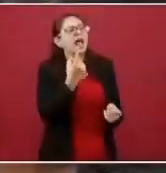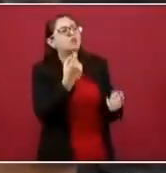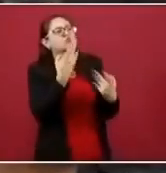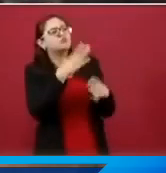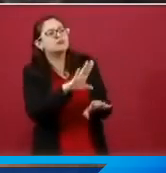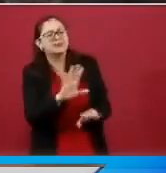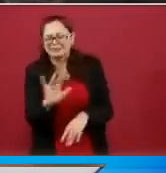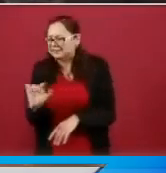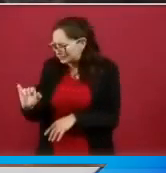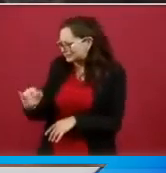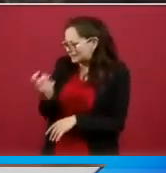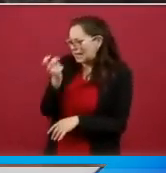7: PEMEX